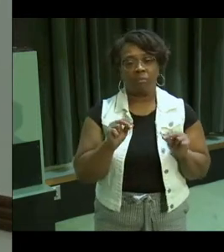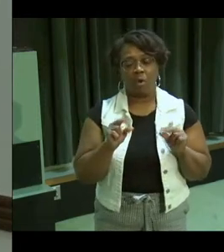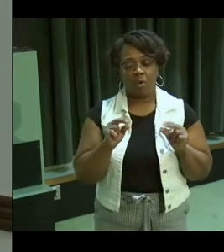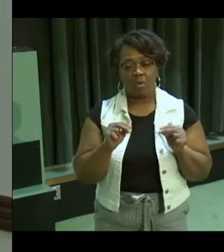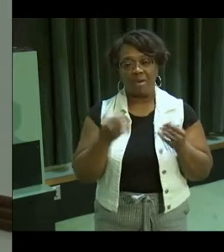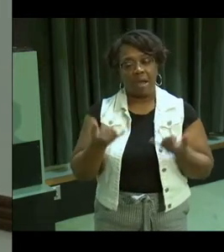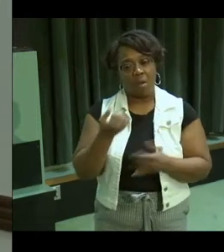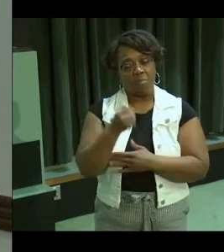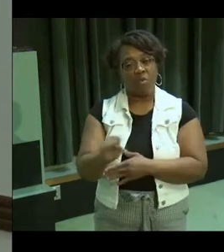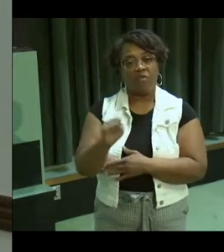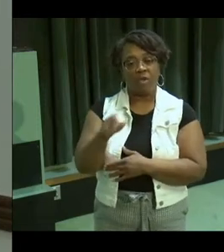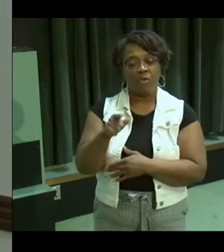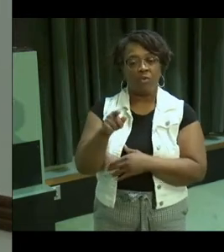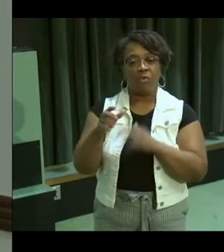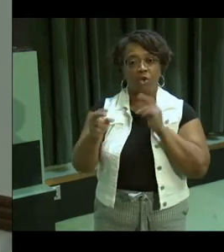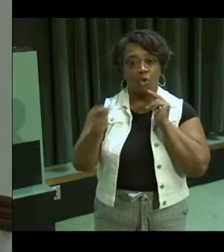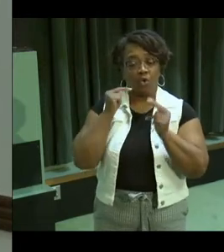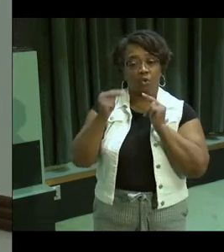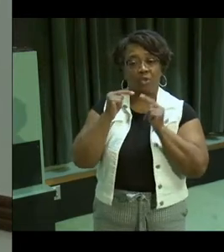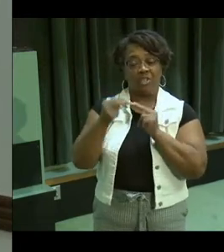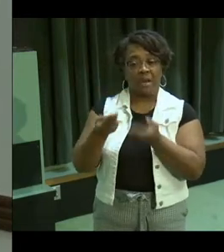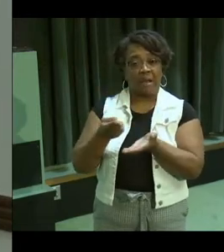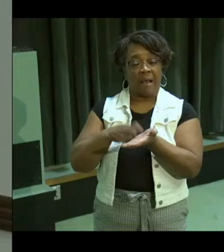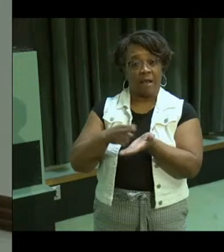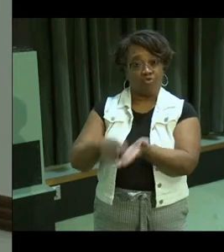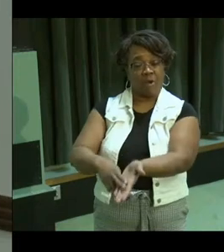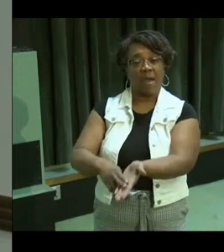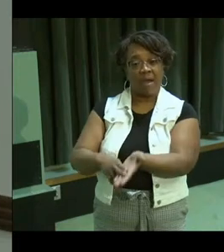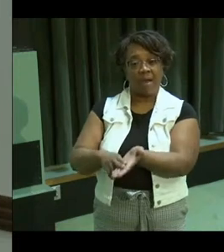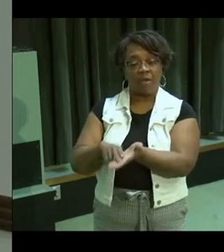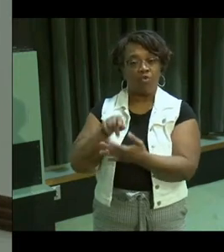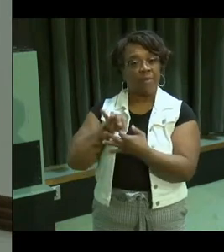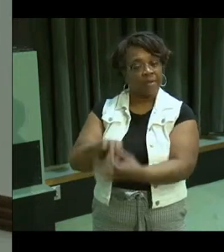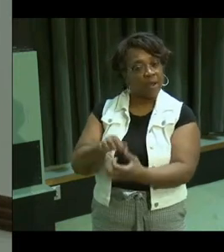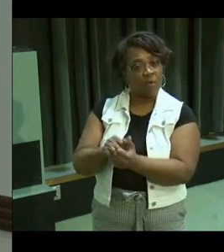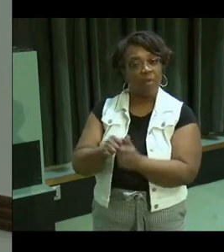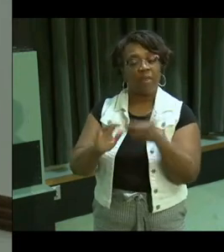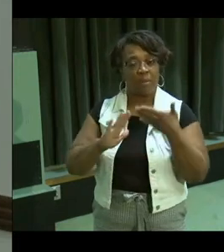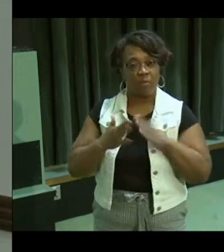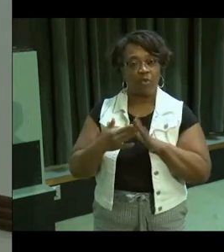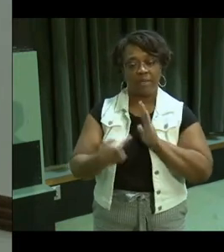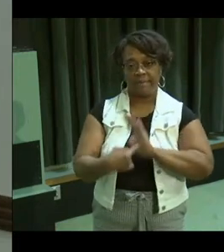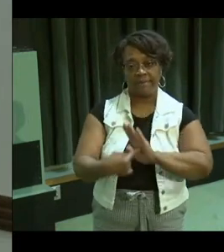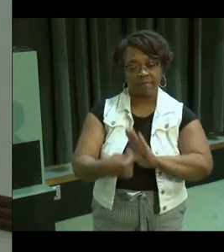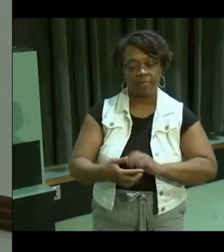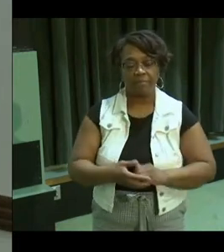movement now that when you go to negotiate a contract that you